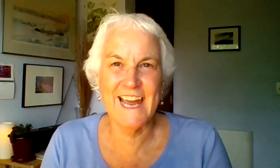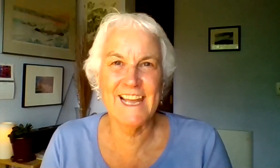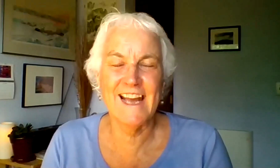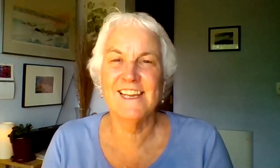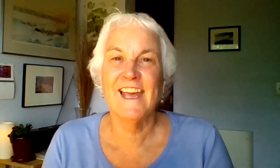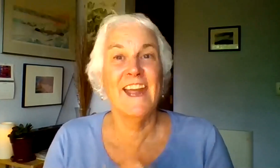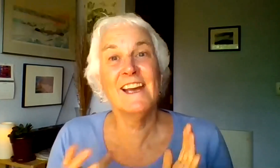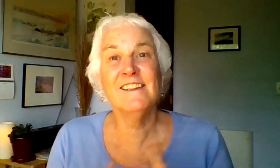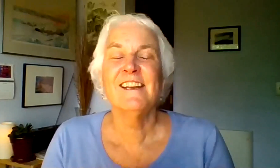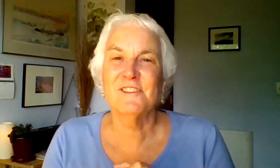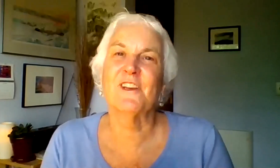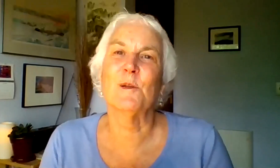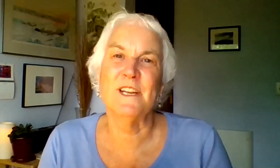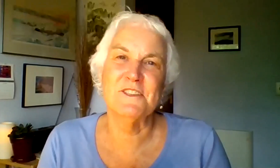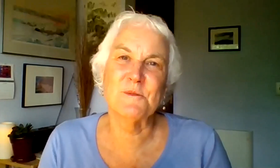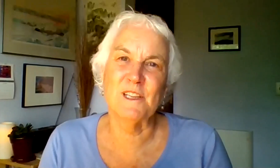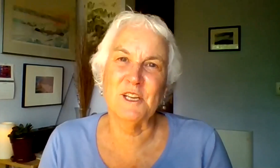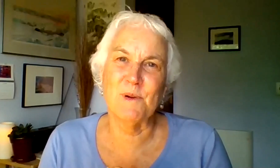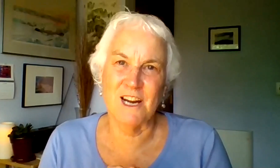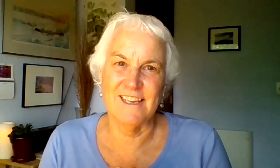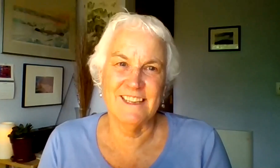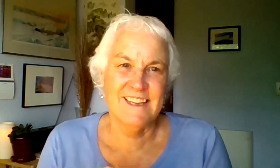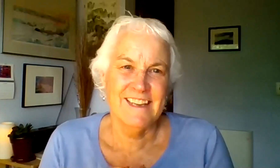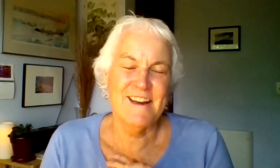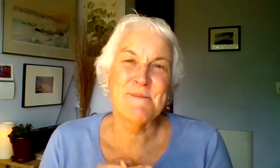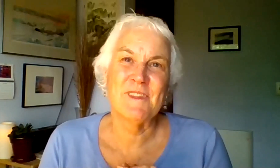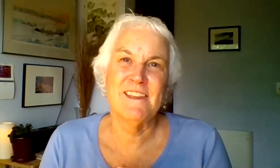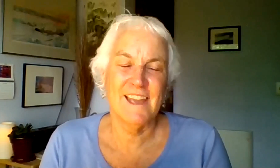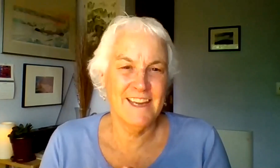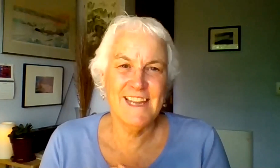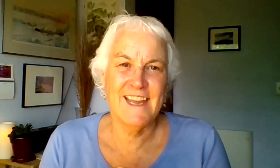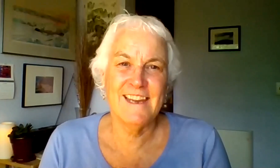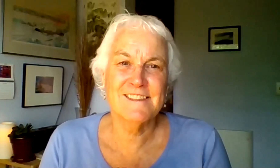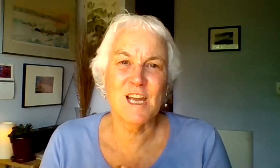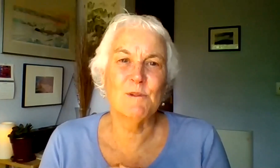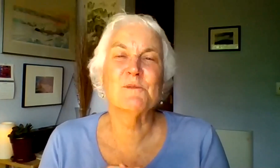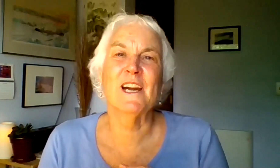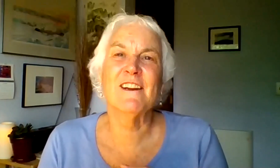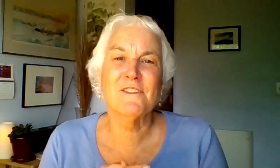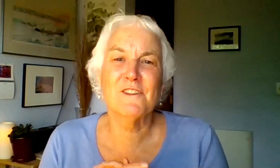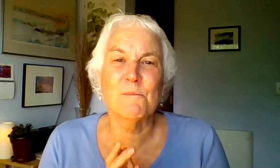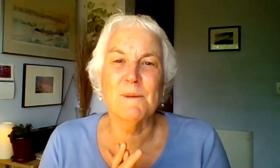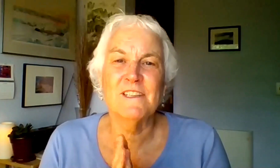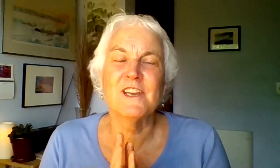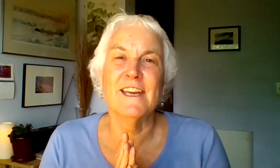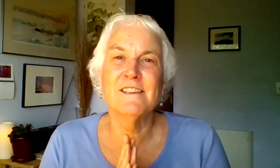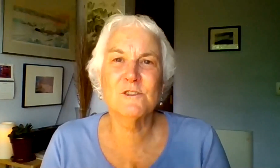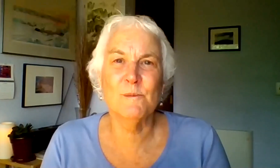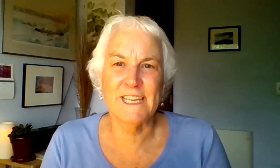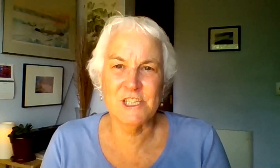26, 1990, the Americans of disabilities act was passed by